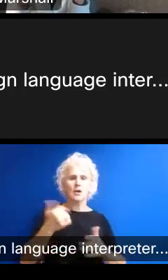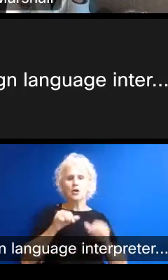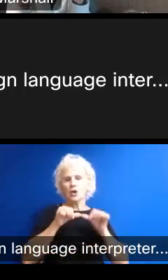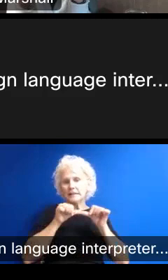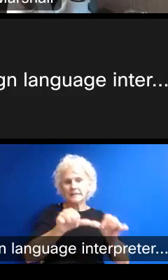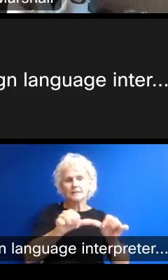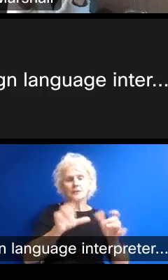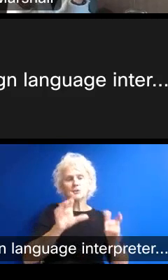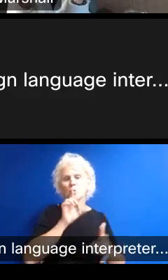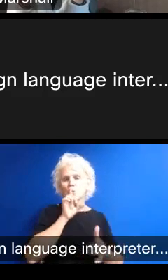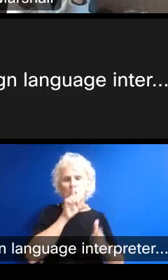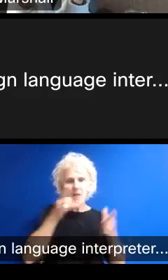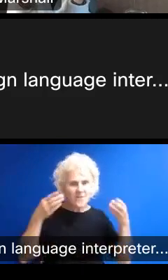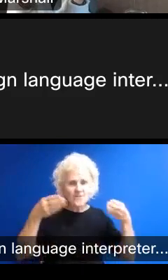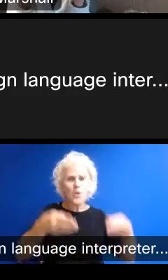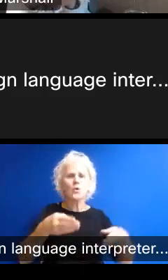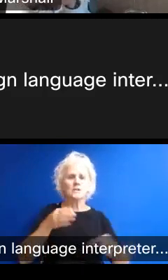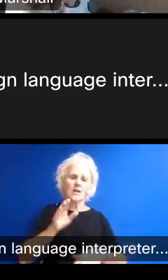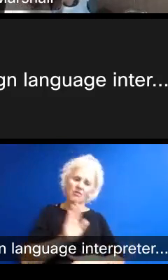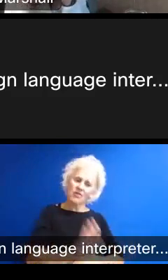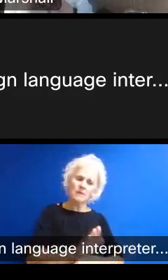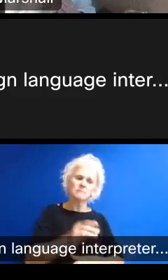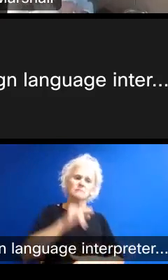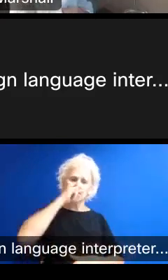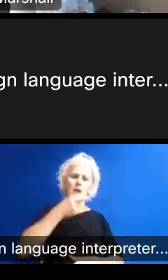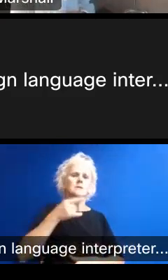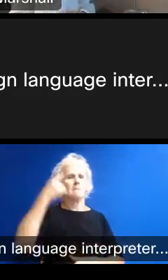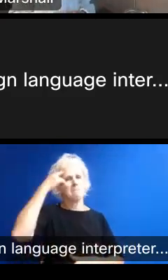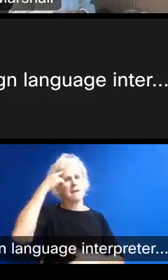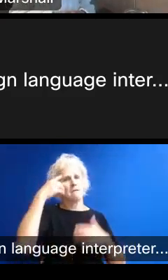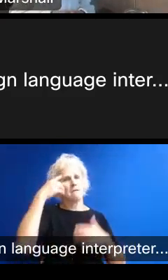really focus on that child's mental health. I like to think of it sort of a wraparound approach,